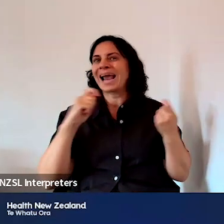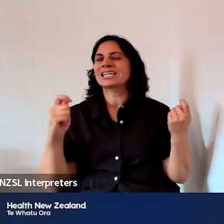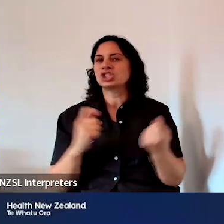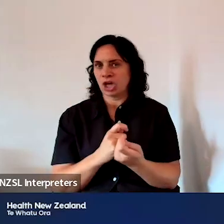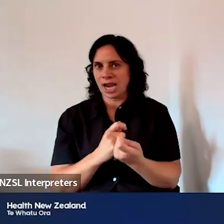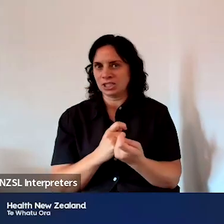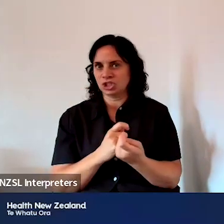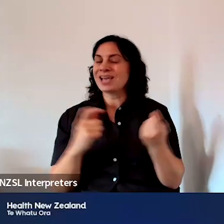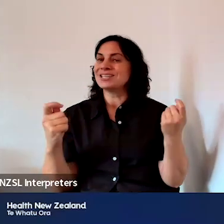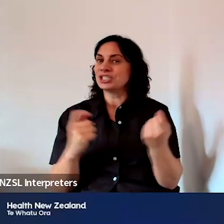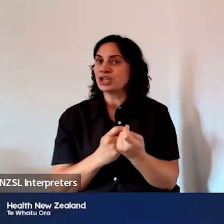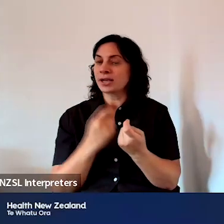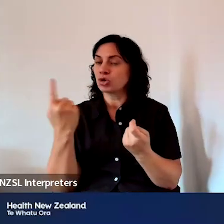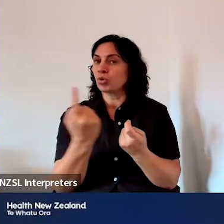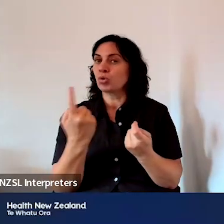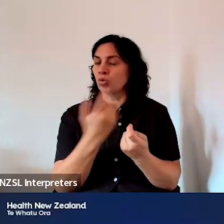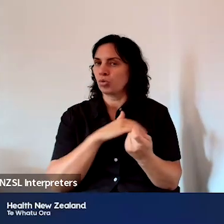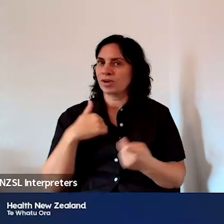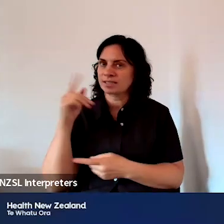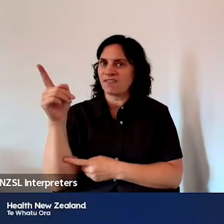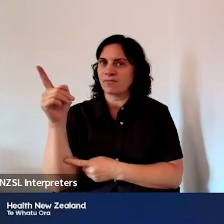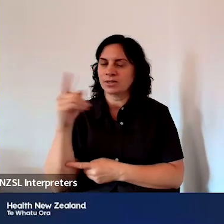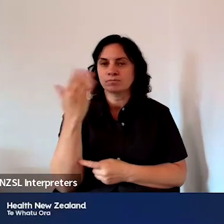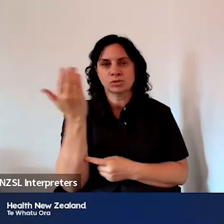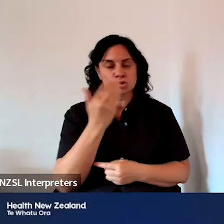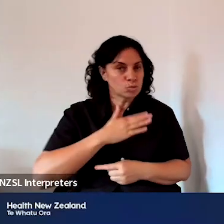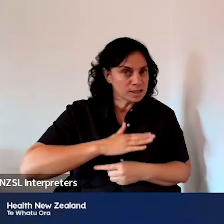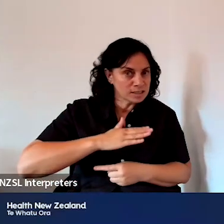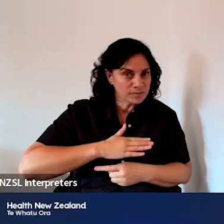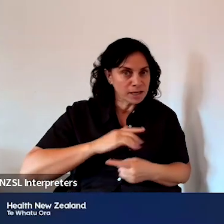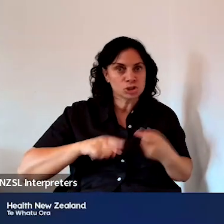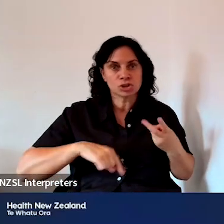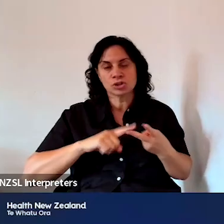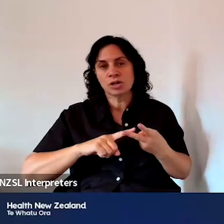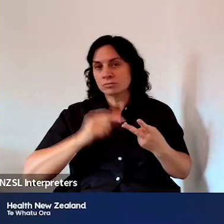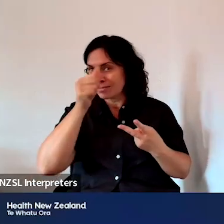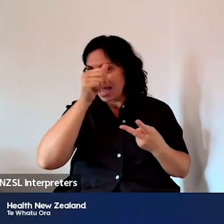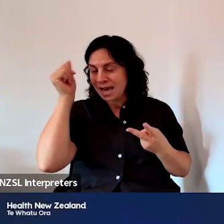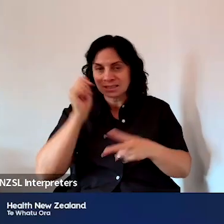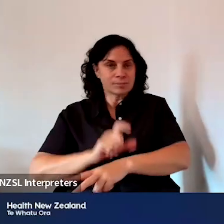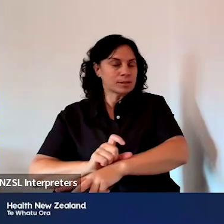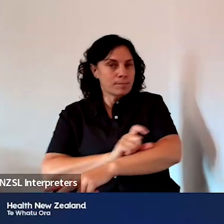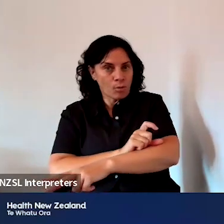So, school satisfaction is modifiable, academic buoyancy is modifiable.